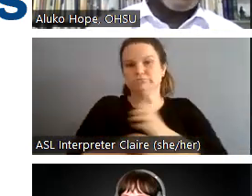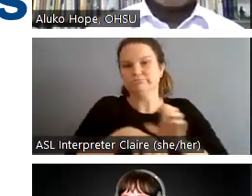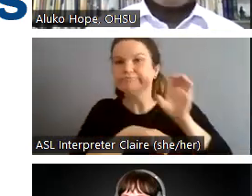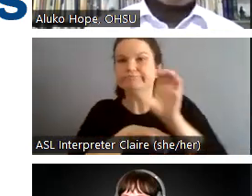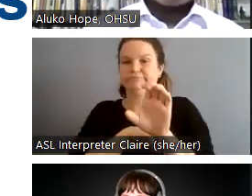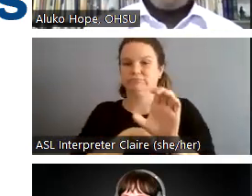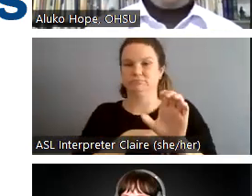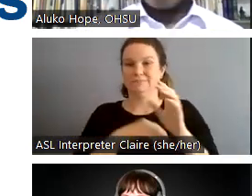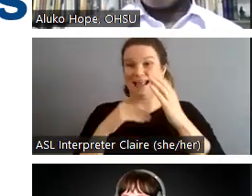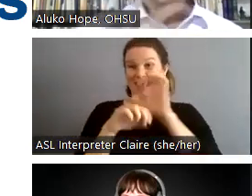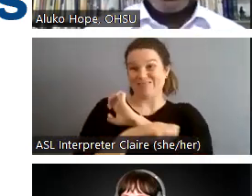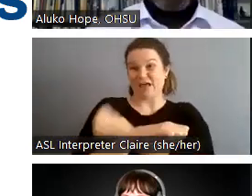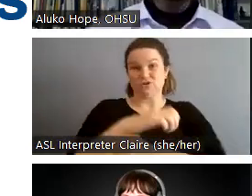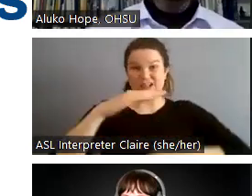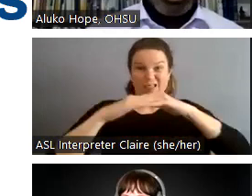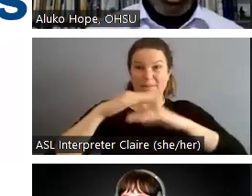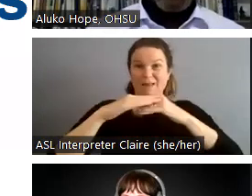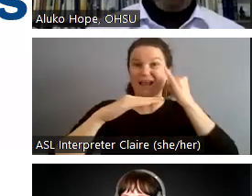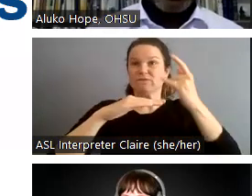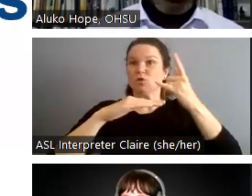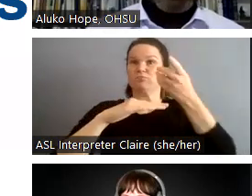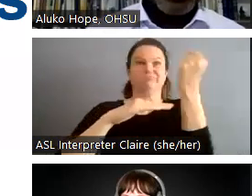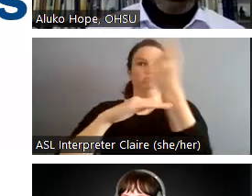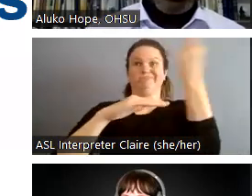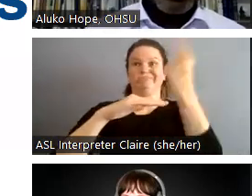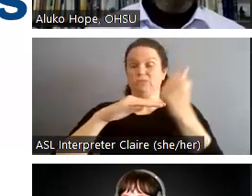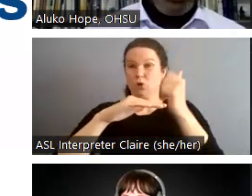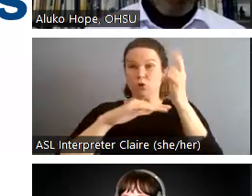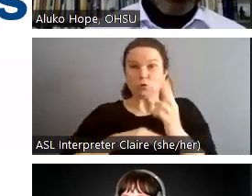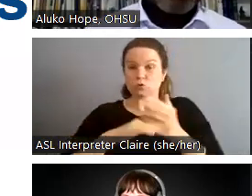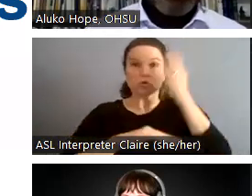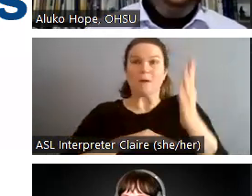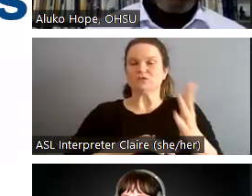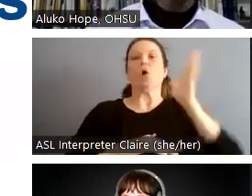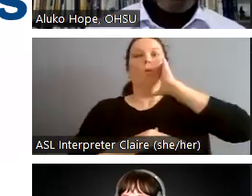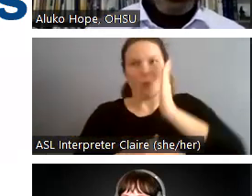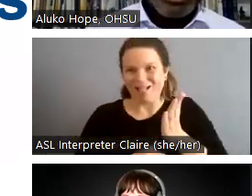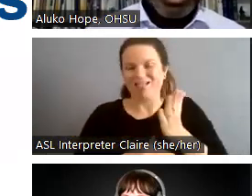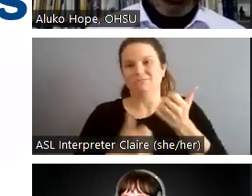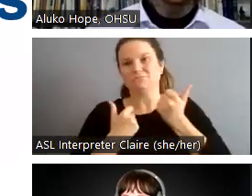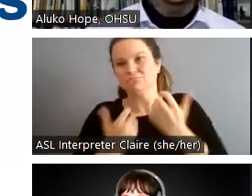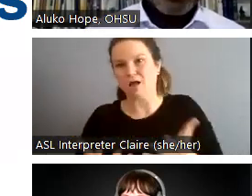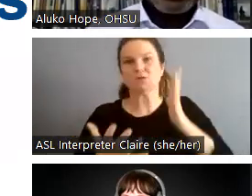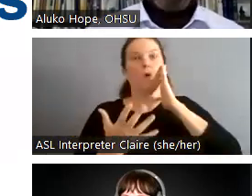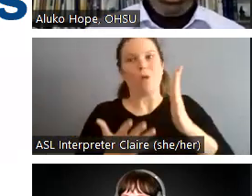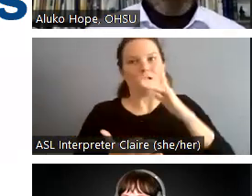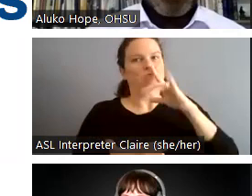you're going to spend a lot of time with crashes and burns, and you're not going to be able to really get better. And so,